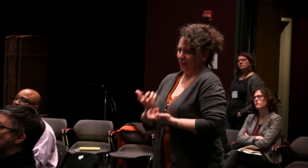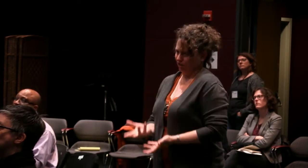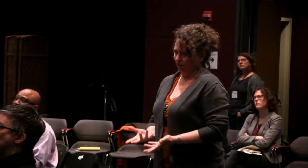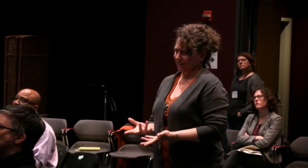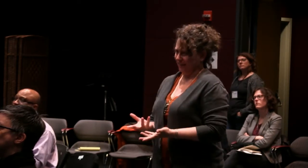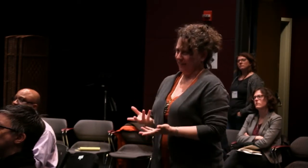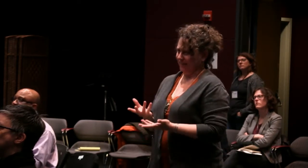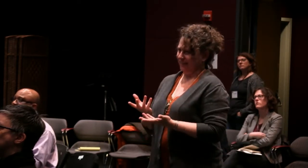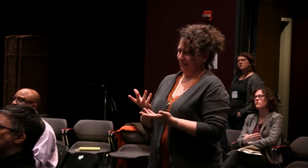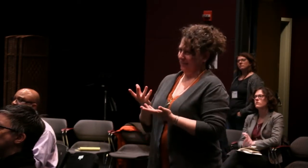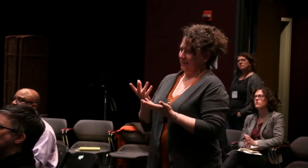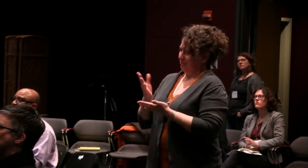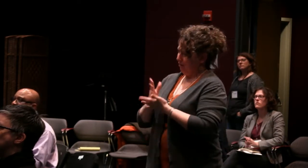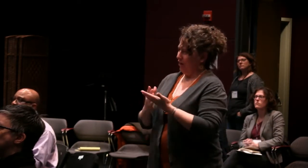One is related to Nikki and Michelle.